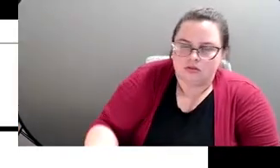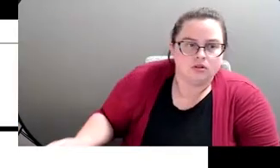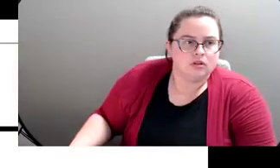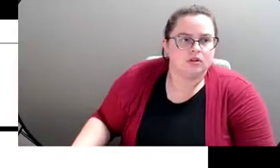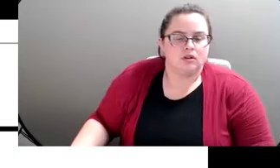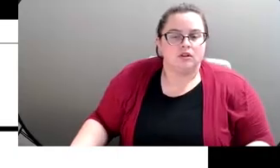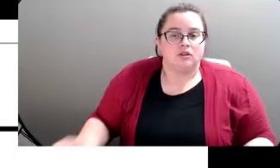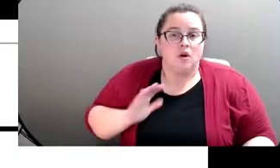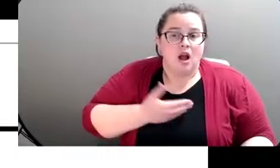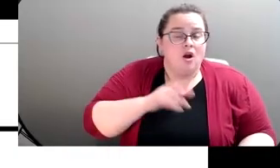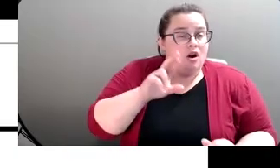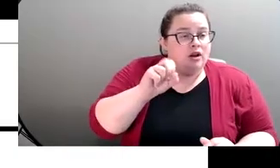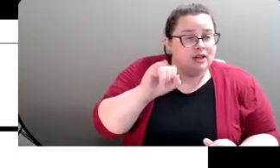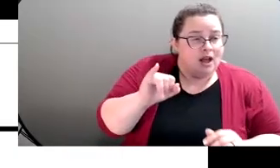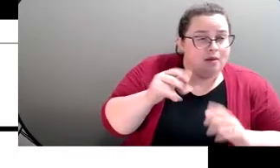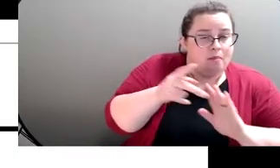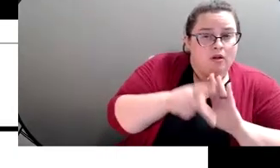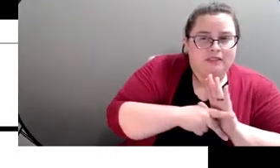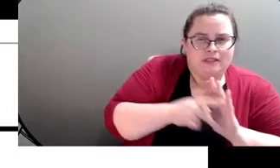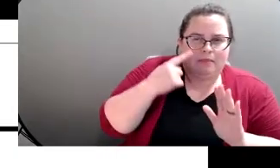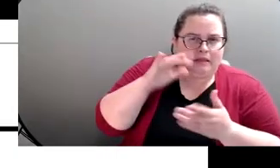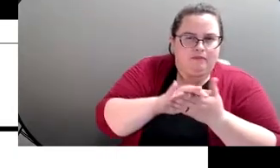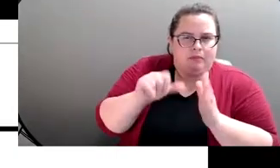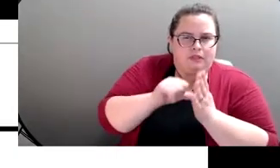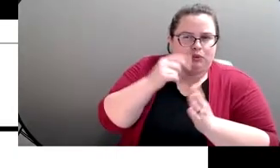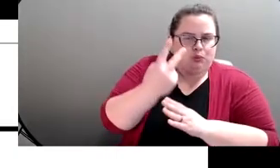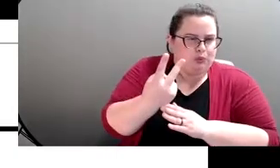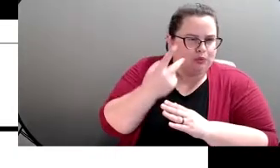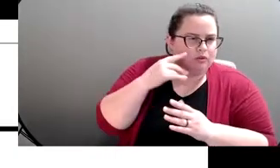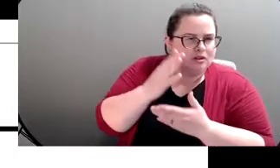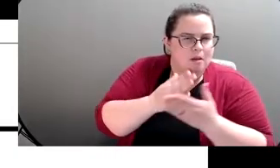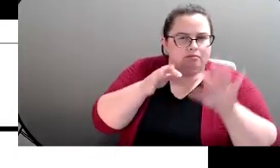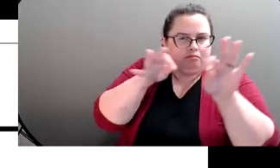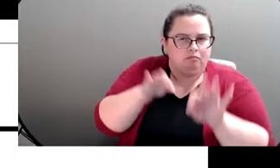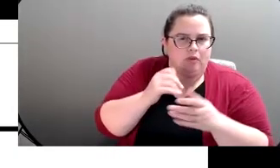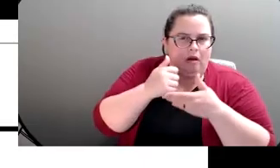For example, if you are teaching an 18 week, three unit course,